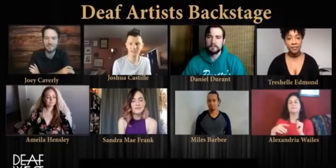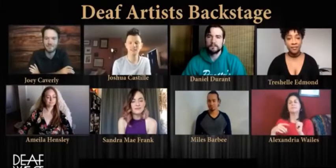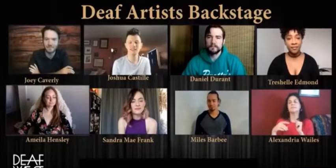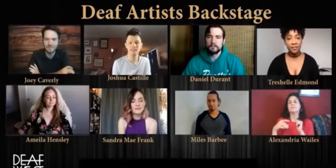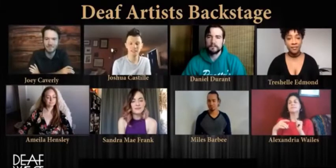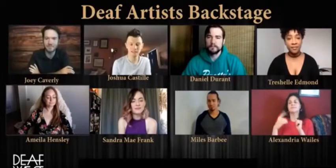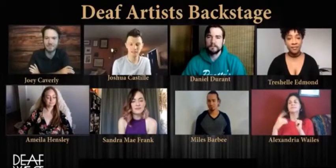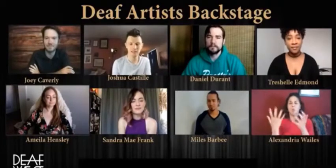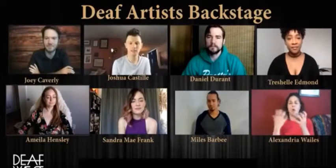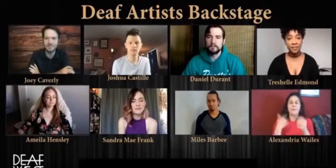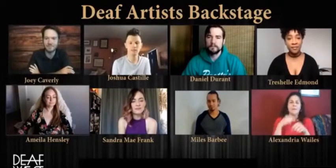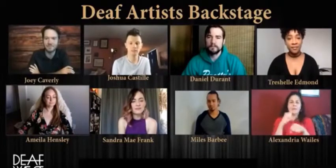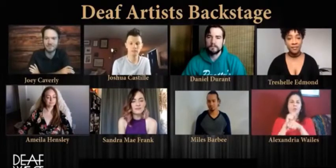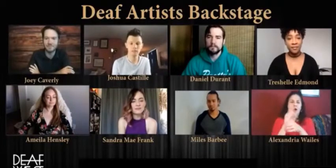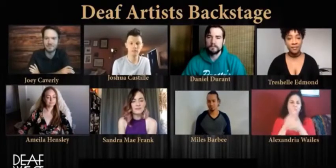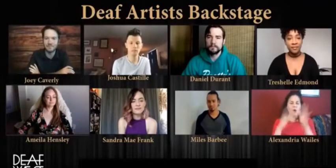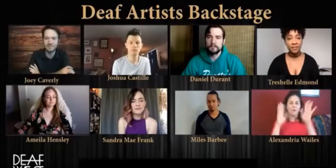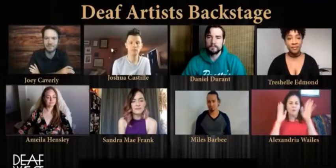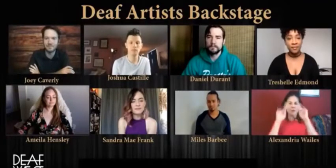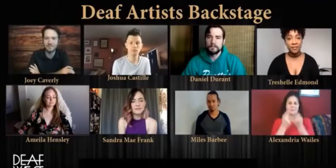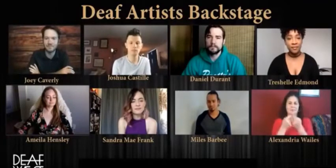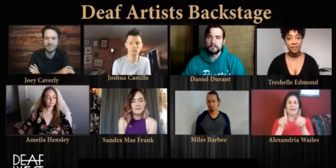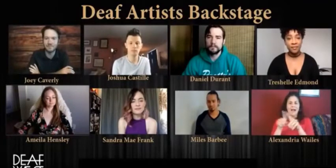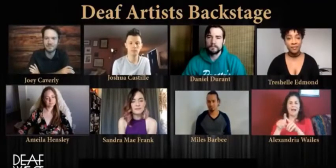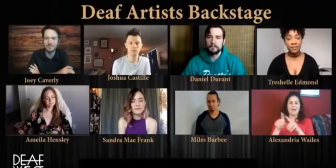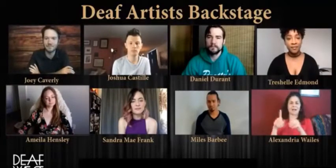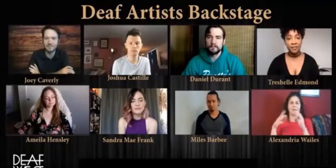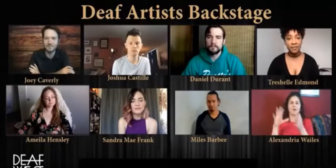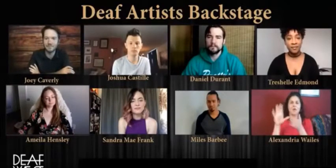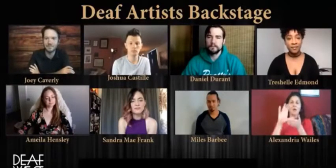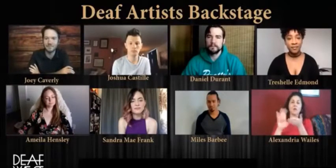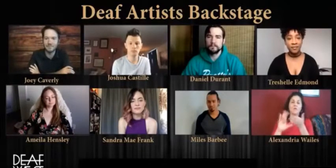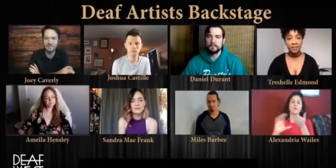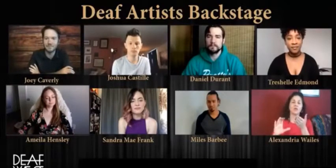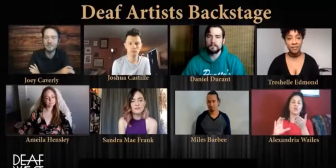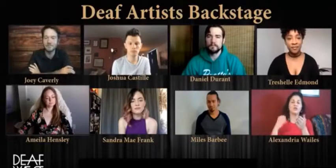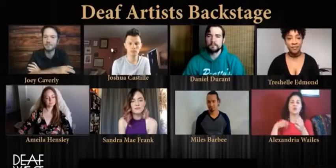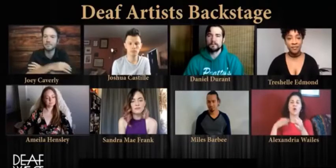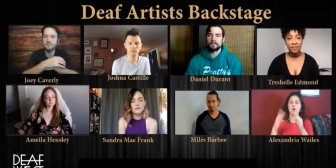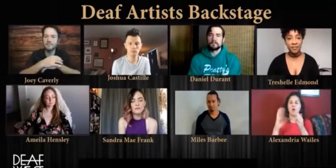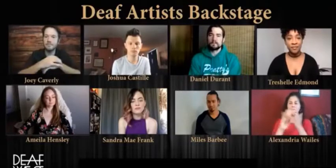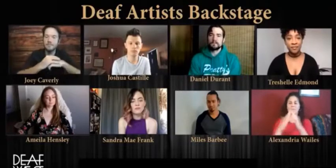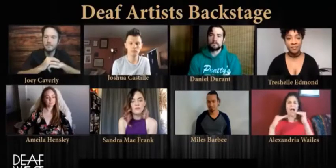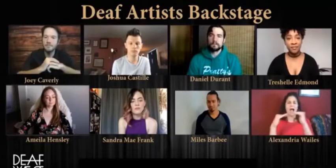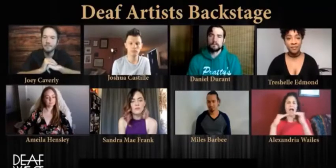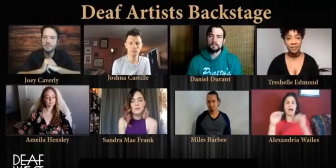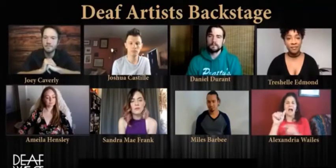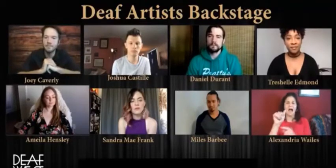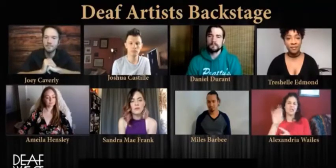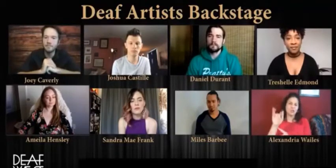‘Pippin’ was another show that we were working on and we wanted to focus on me as a choreographer.